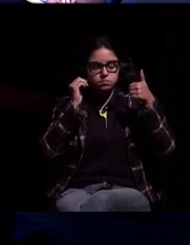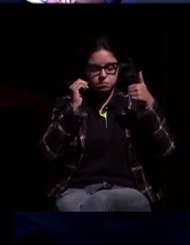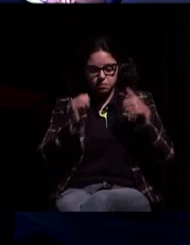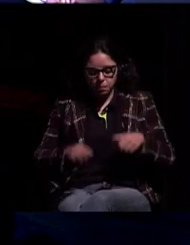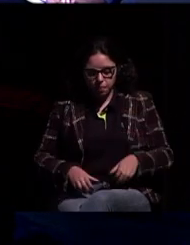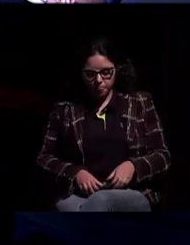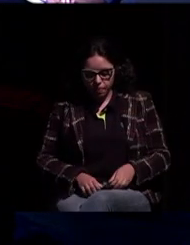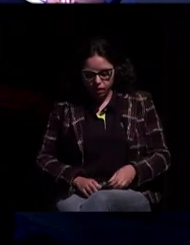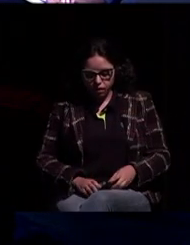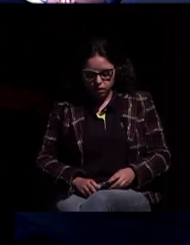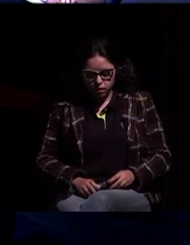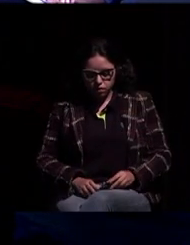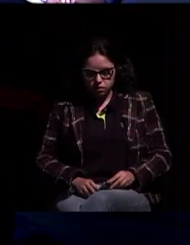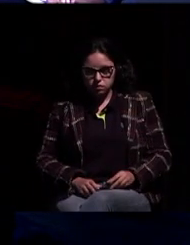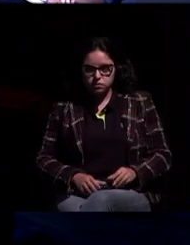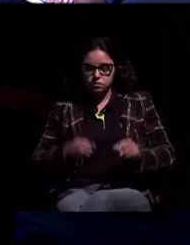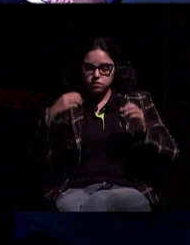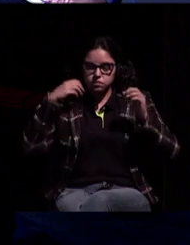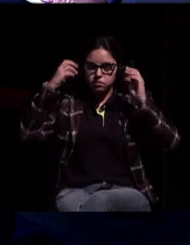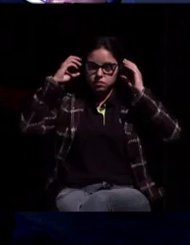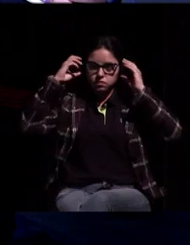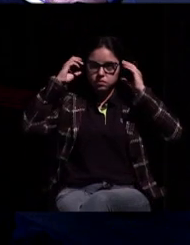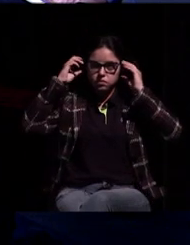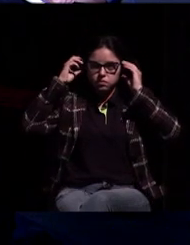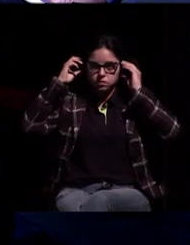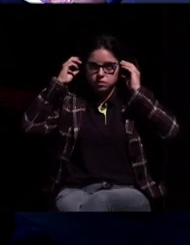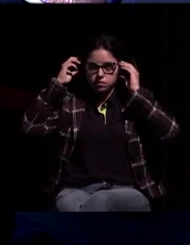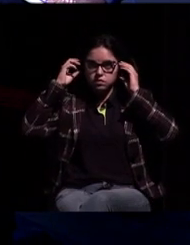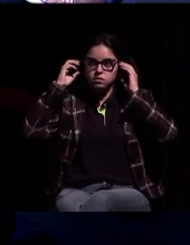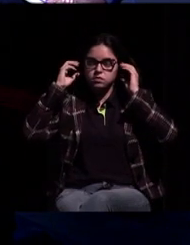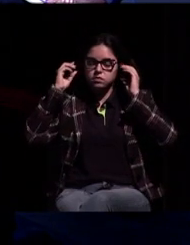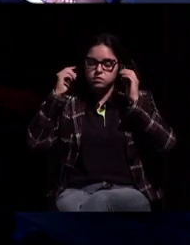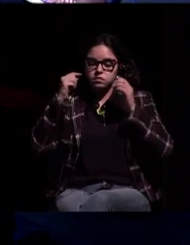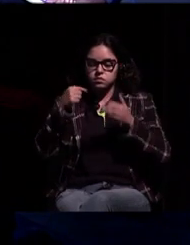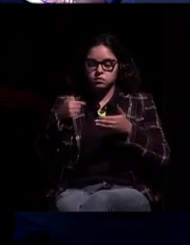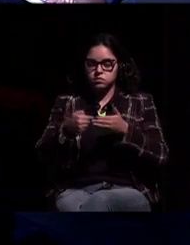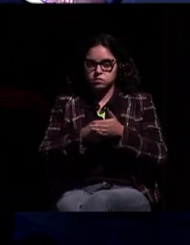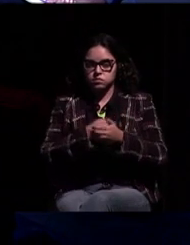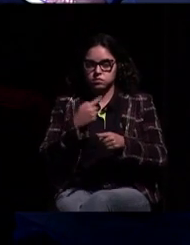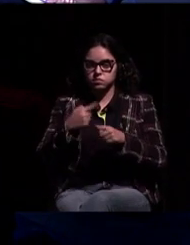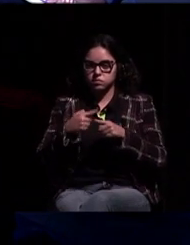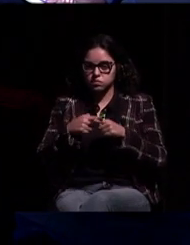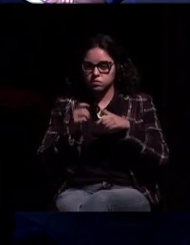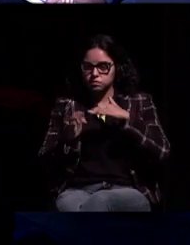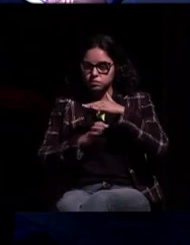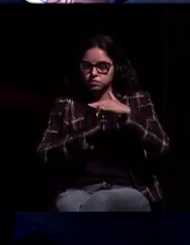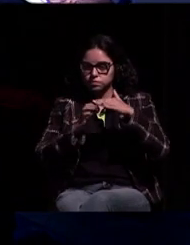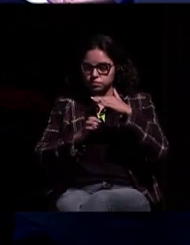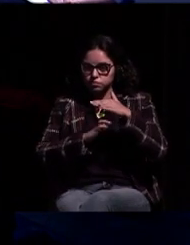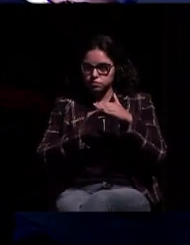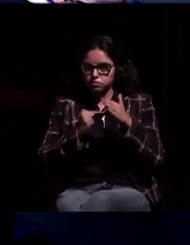by asking why companies, apart from the aforementioned arguments